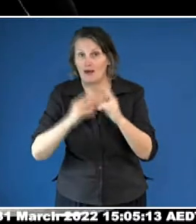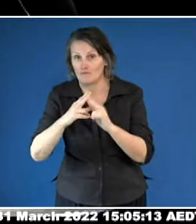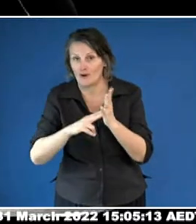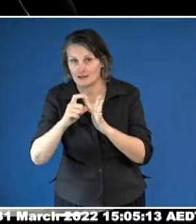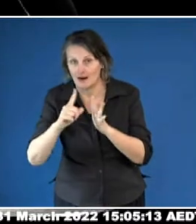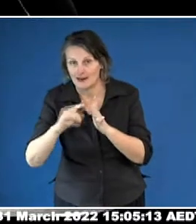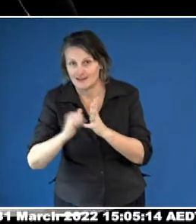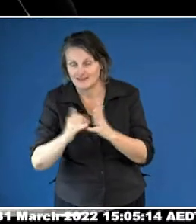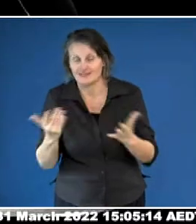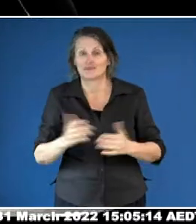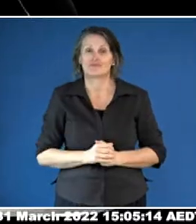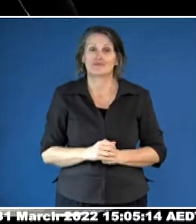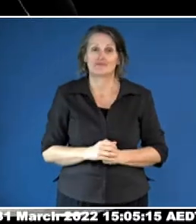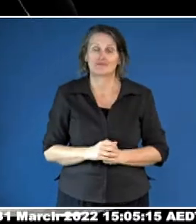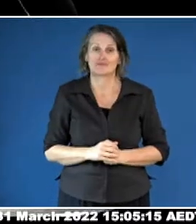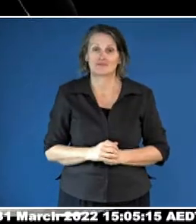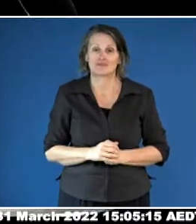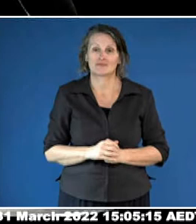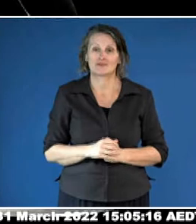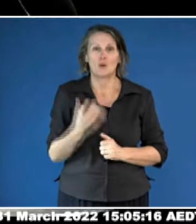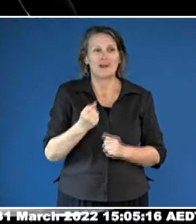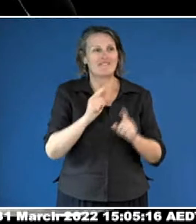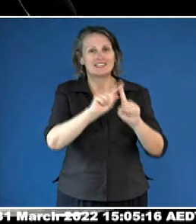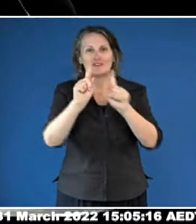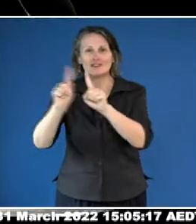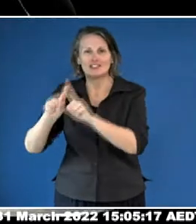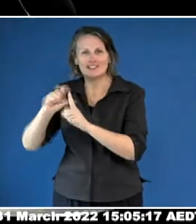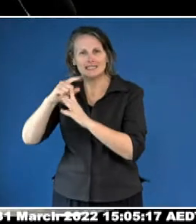And then there are lots of different types of disabilities and chronic illnesses that